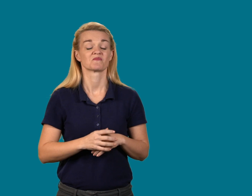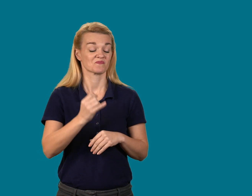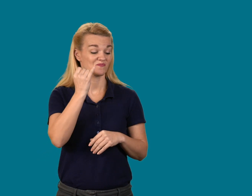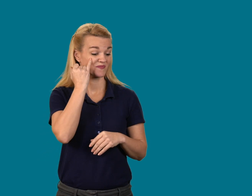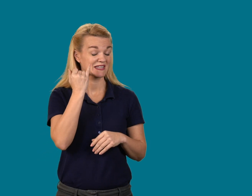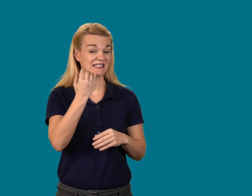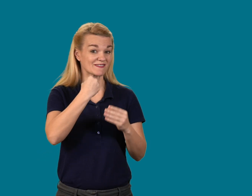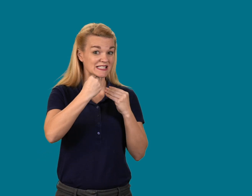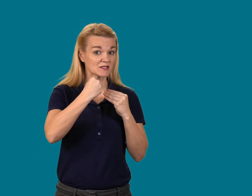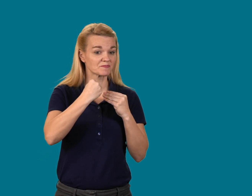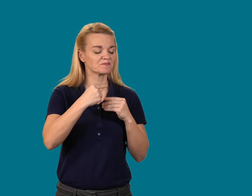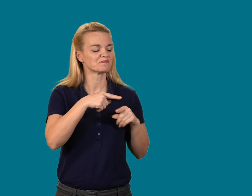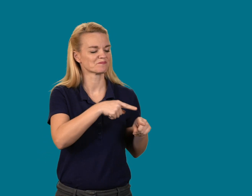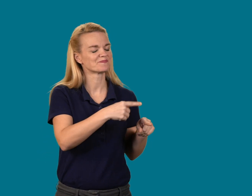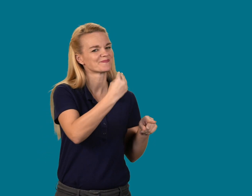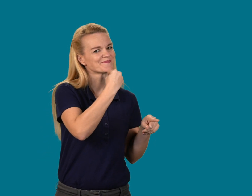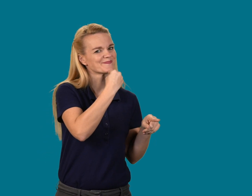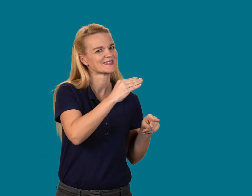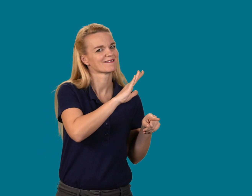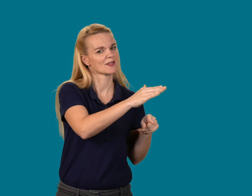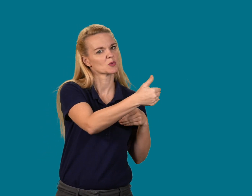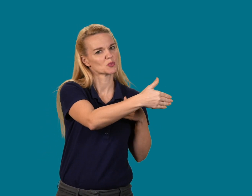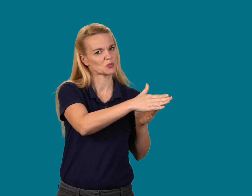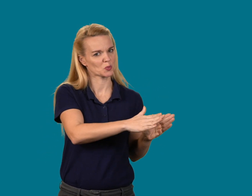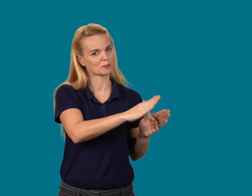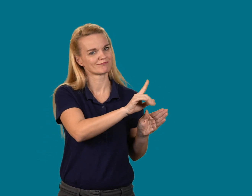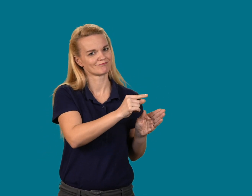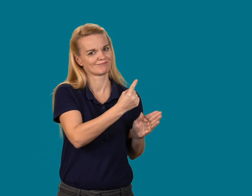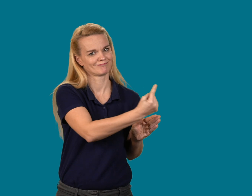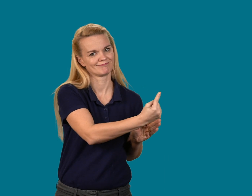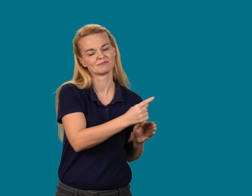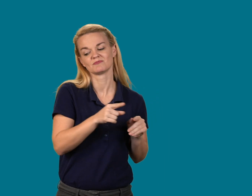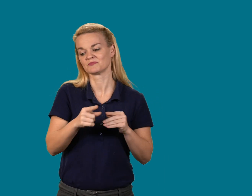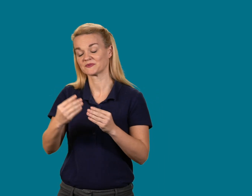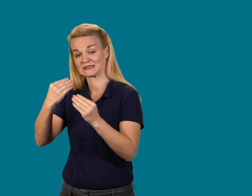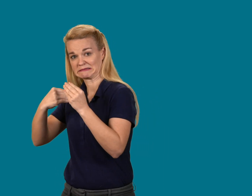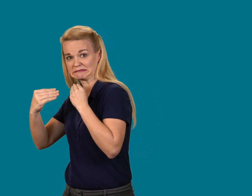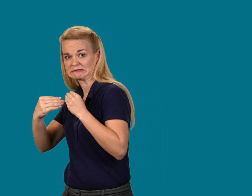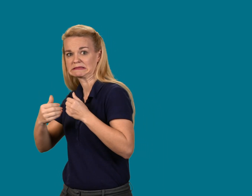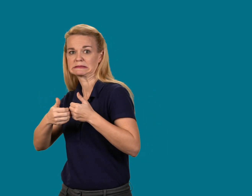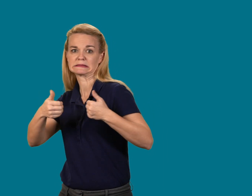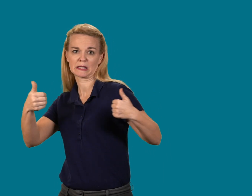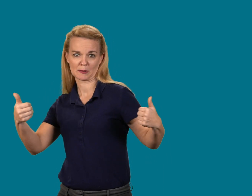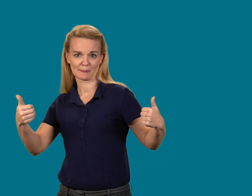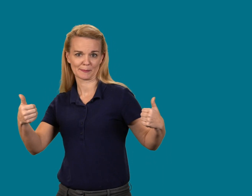They should eat or be fed in their separate room, if possible.